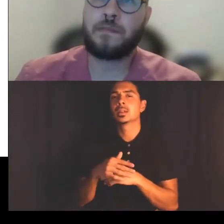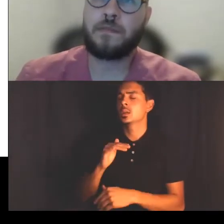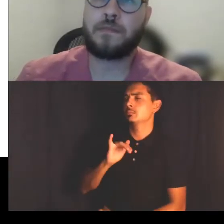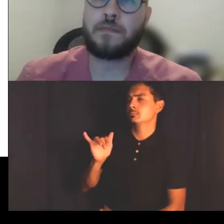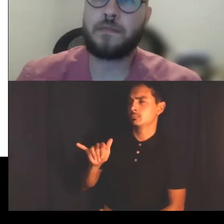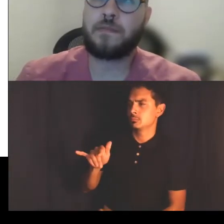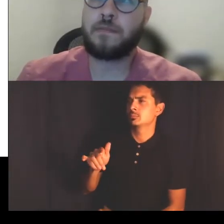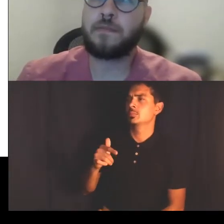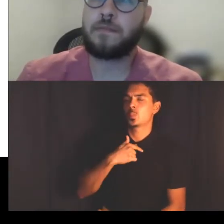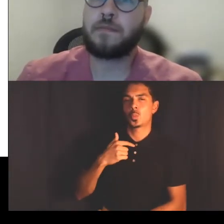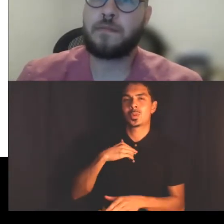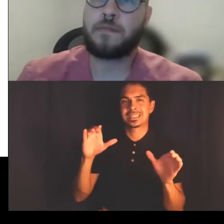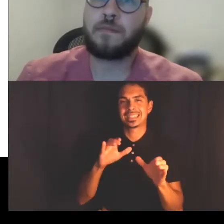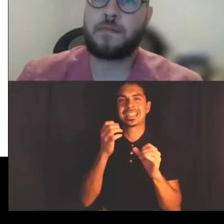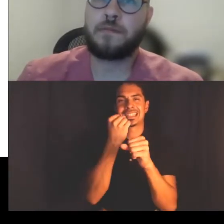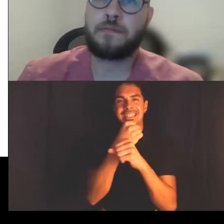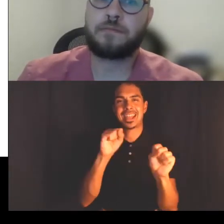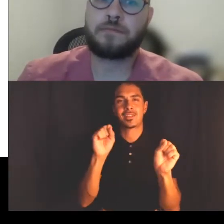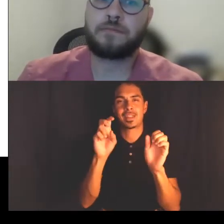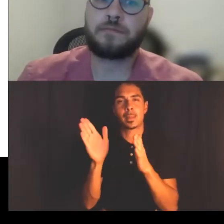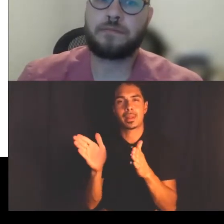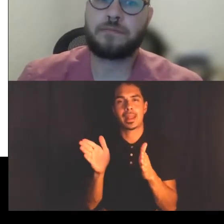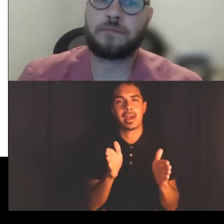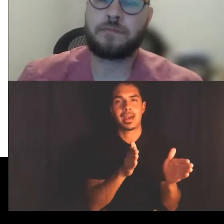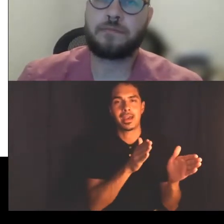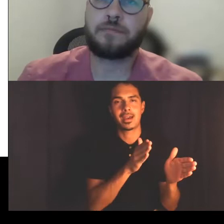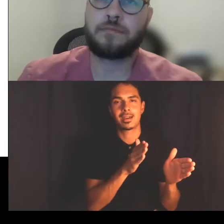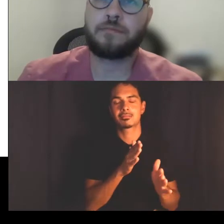type thing, where I gave suggestions